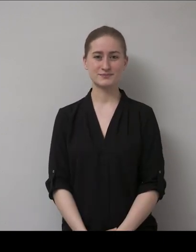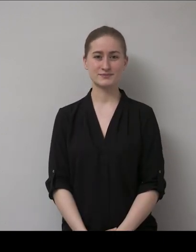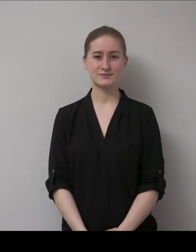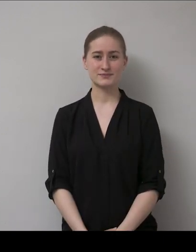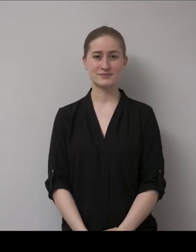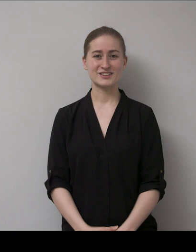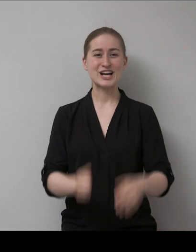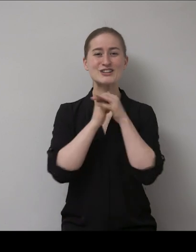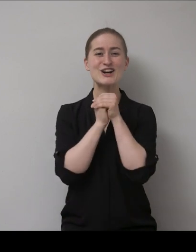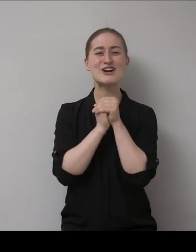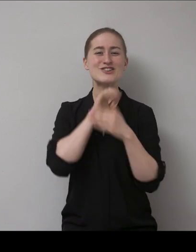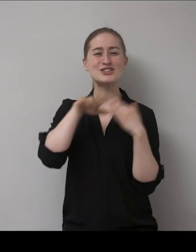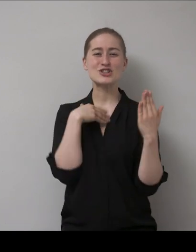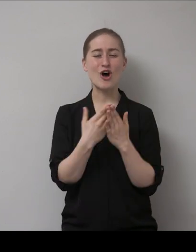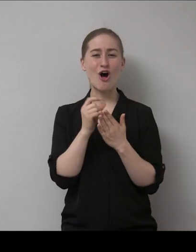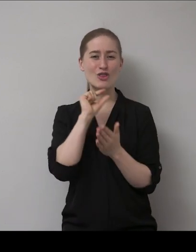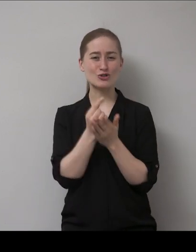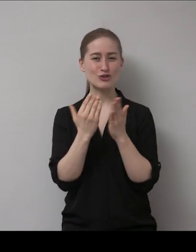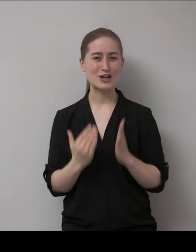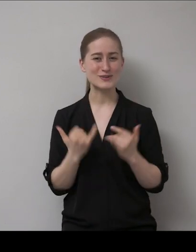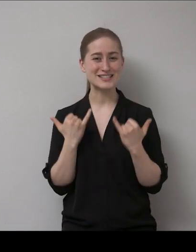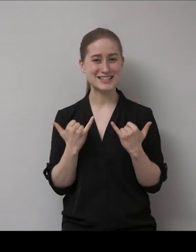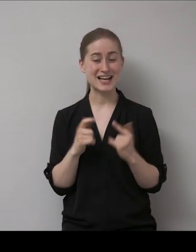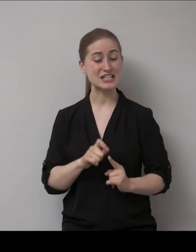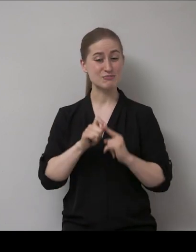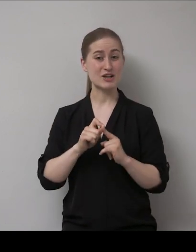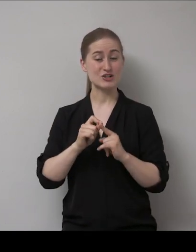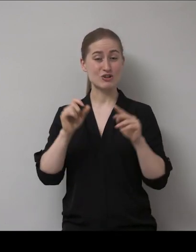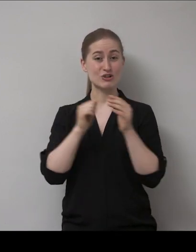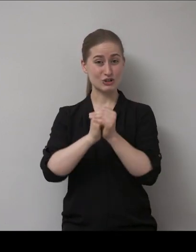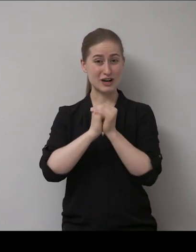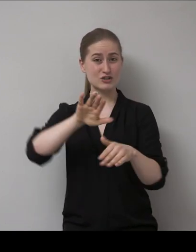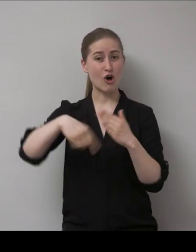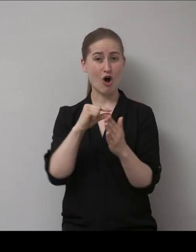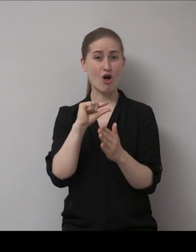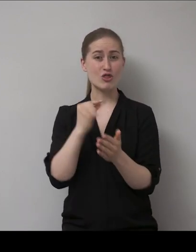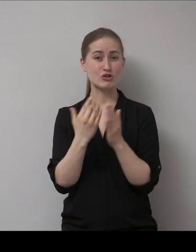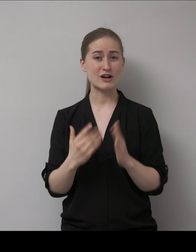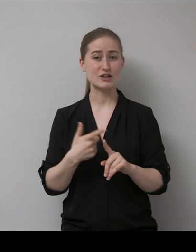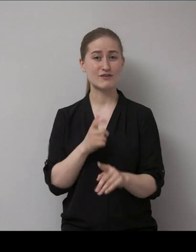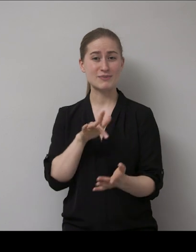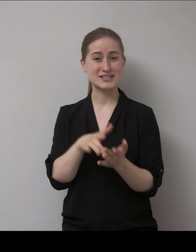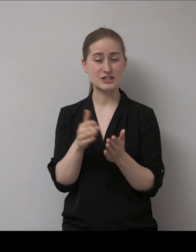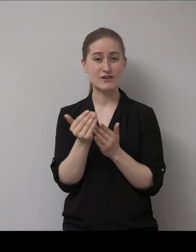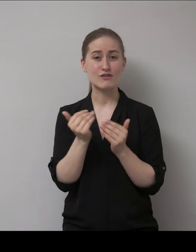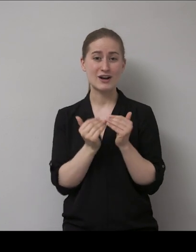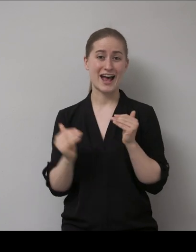Congratulations to all of the graduates today. Special congratulations to all of the graduates from the Center for the Advanced Governmental Studies.